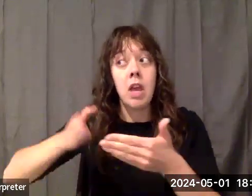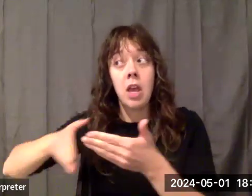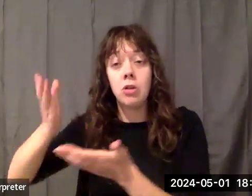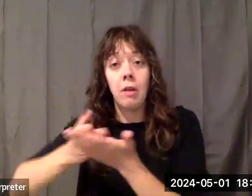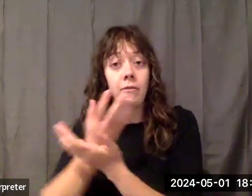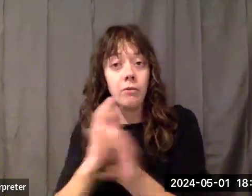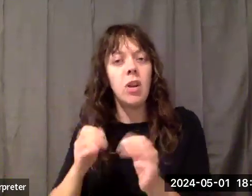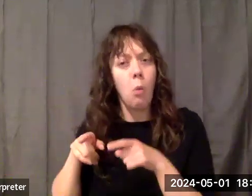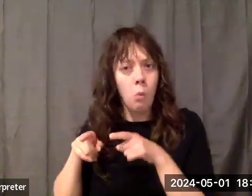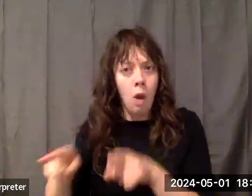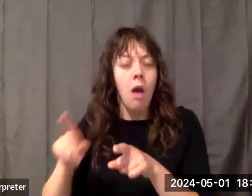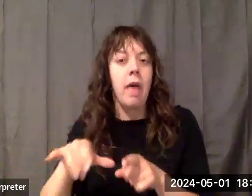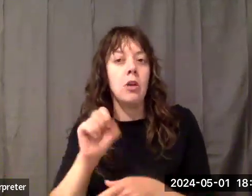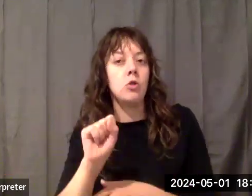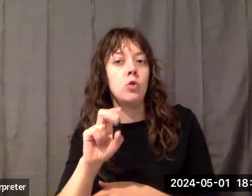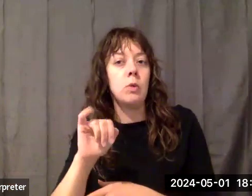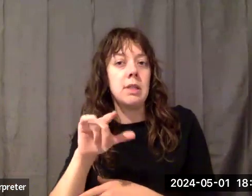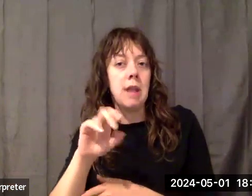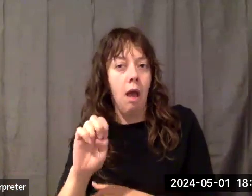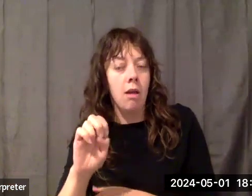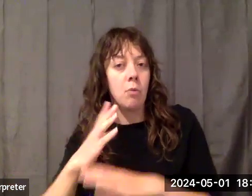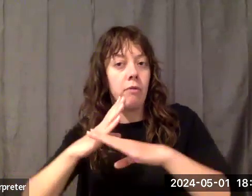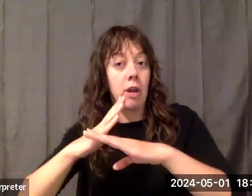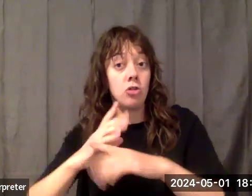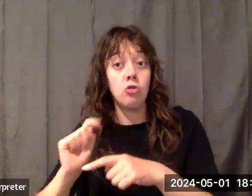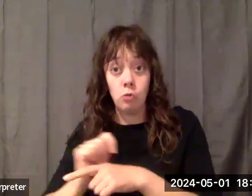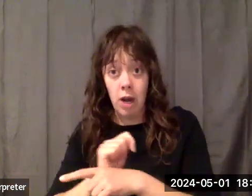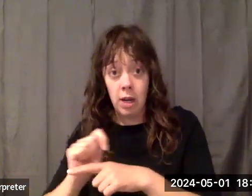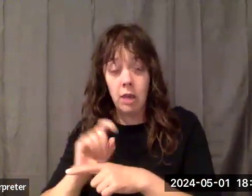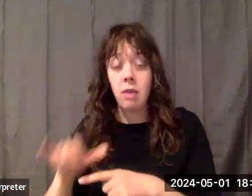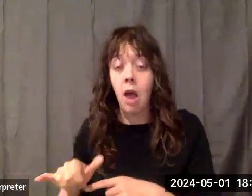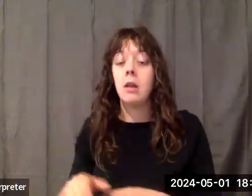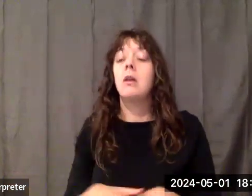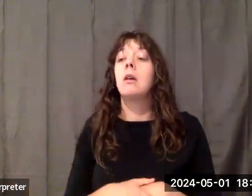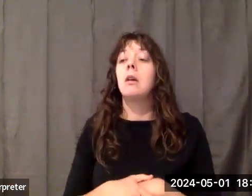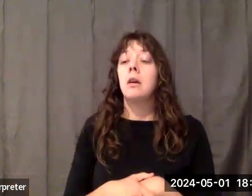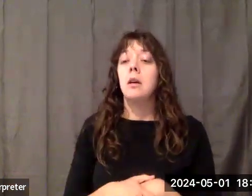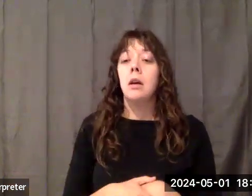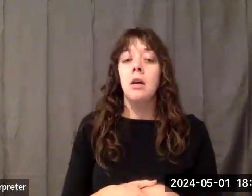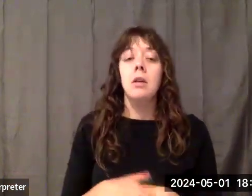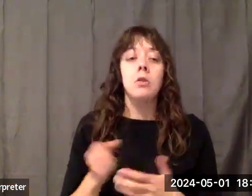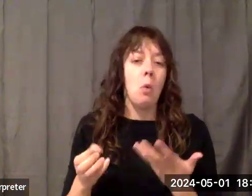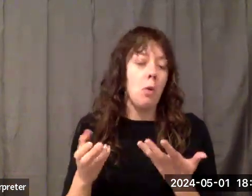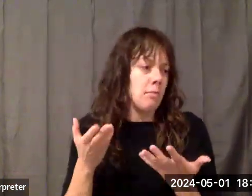and if, if not through an outside program, similar to how it was with the telemedicine training,